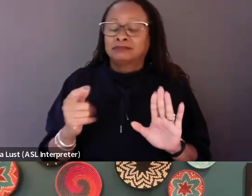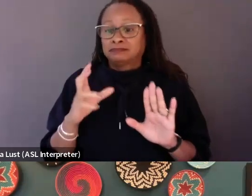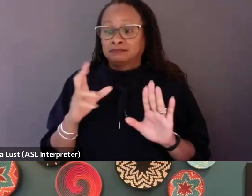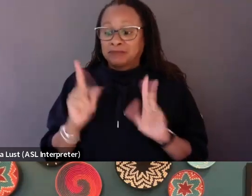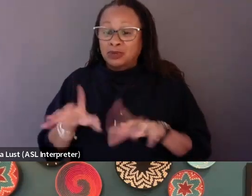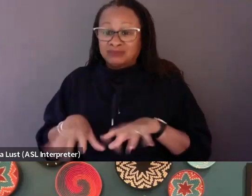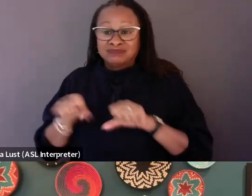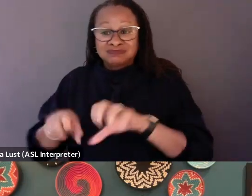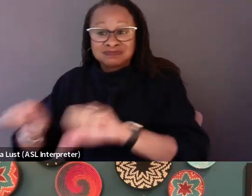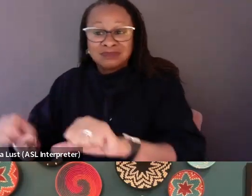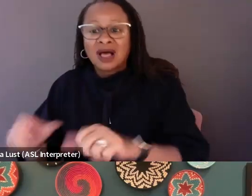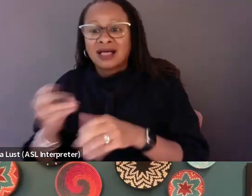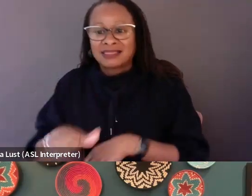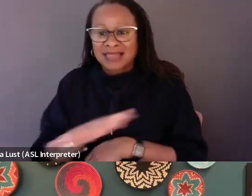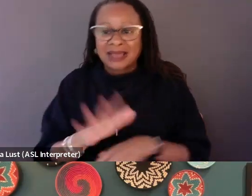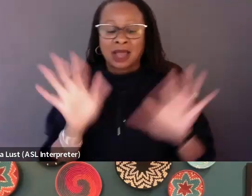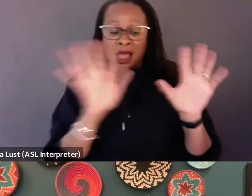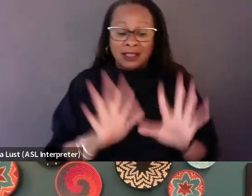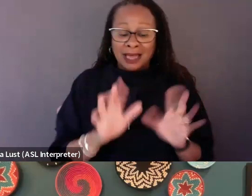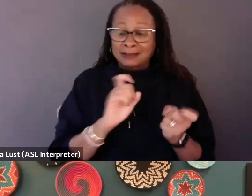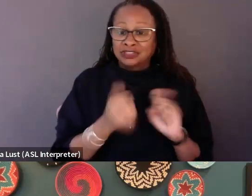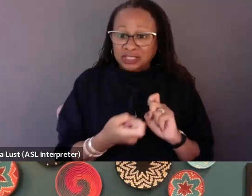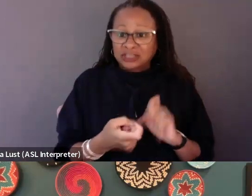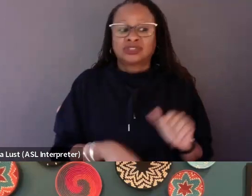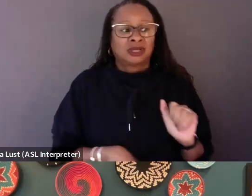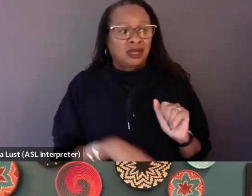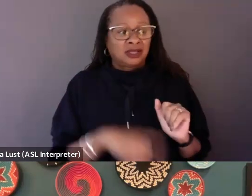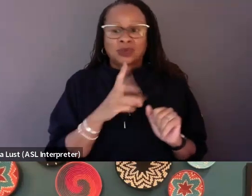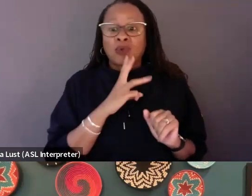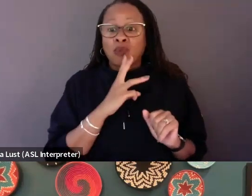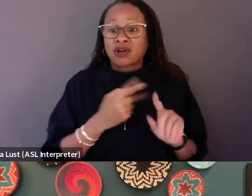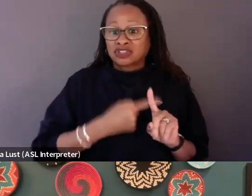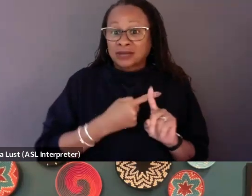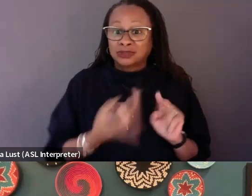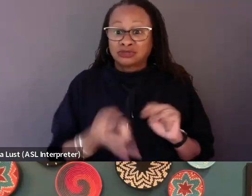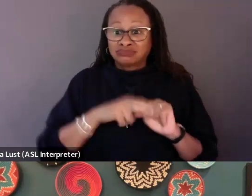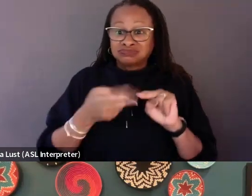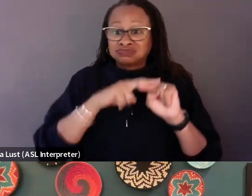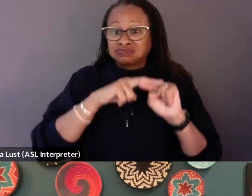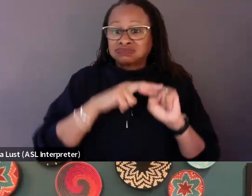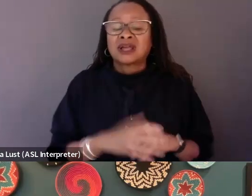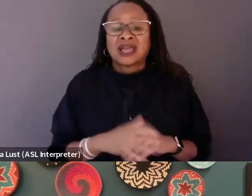which is making the water temperature rise. You have fish patterns have changed entirely.